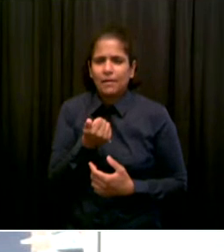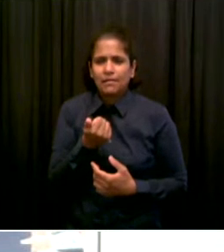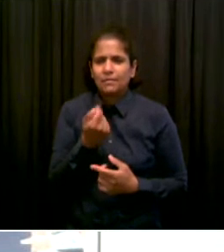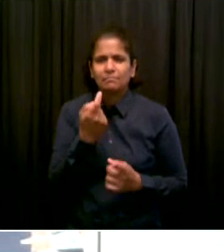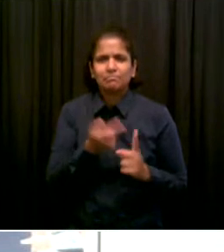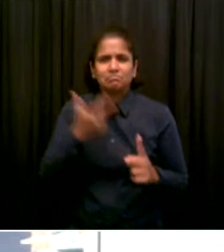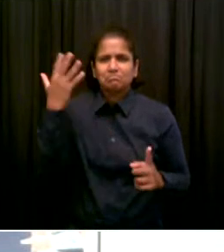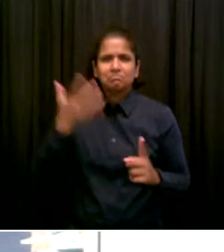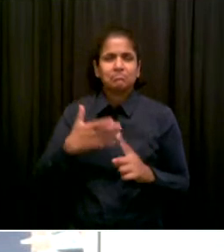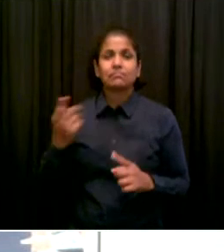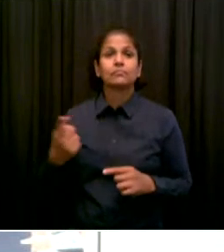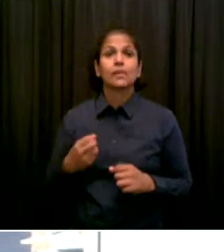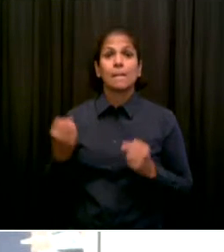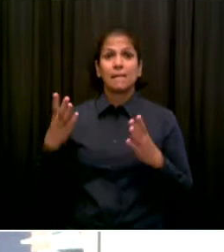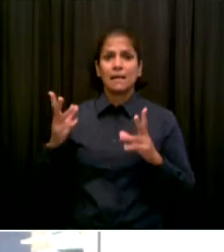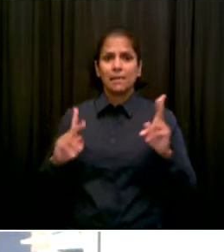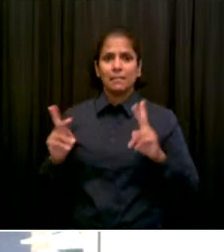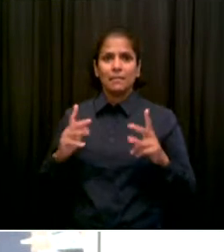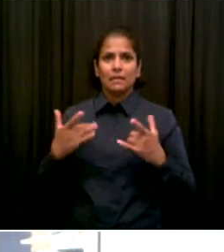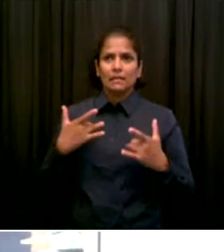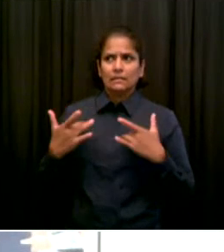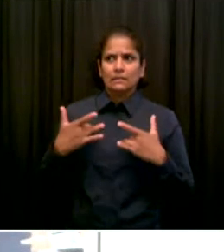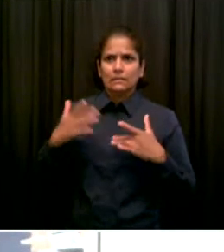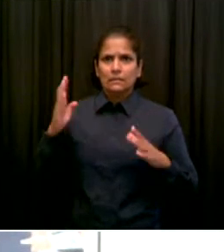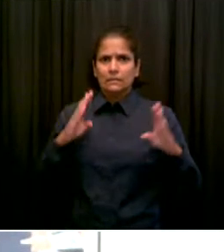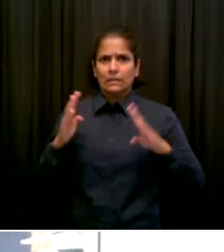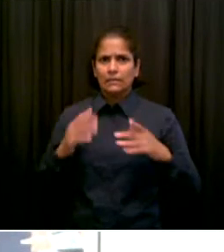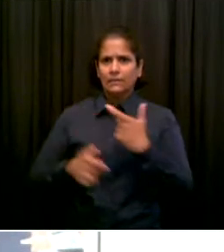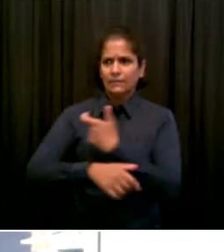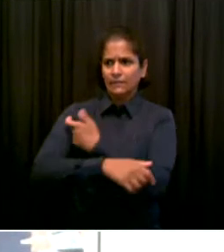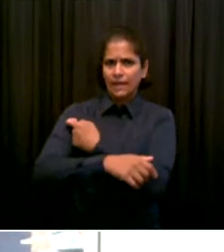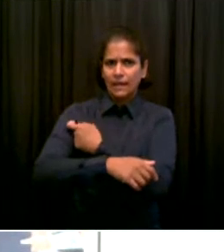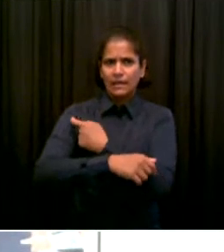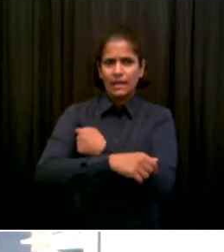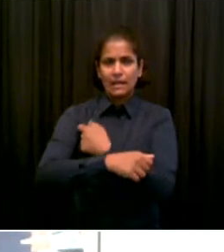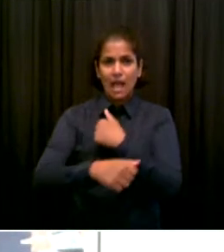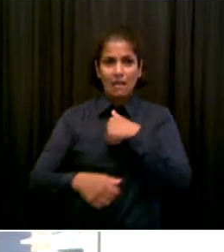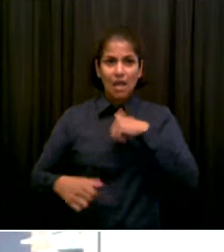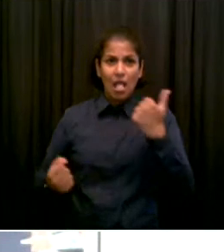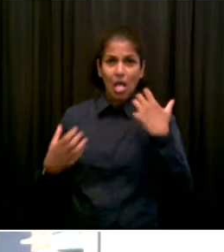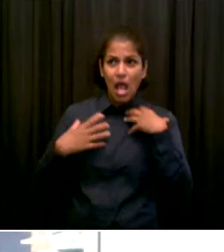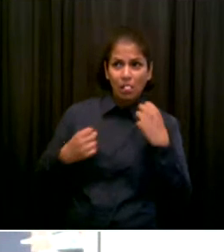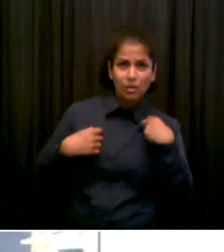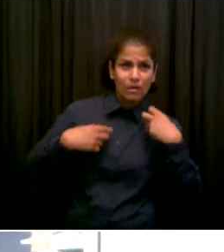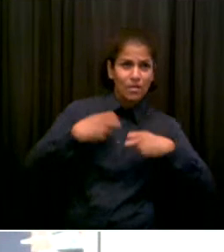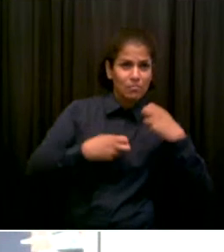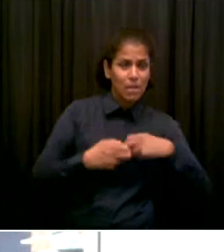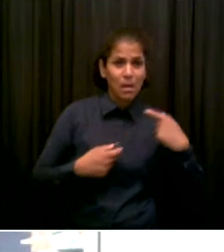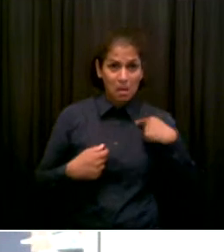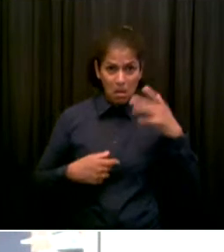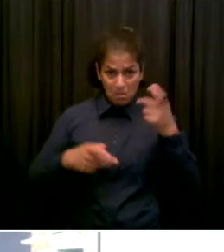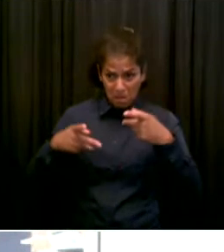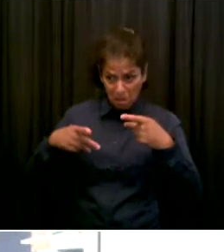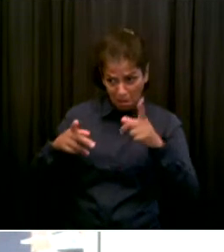DO HERE FREQUENTLY IS THAT PEOPLE ARE CONCERNED ABOUT